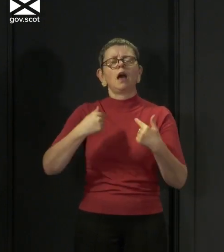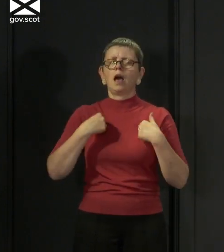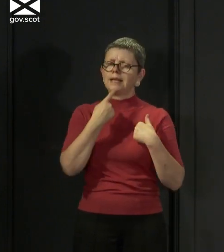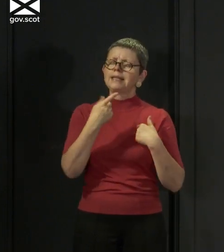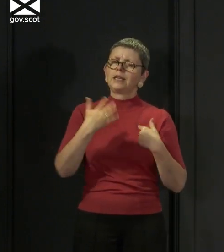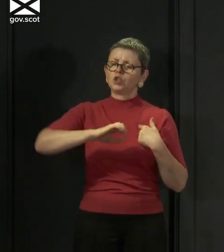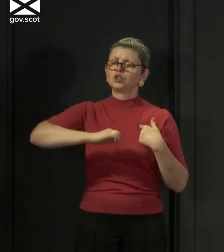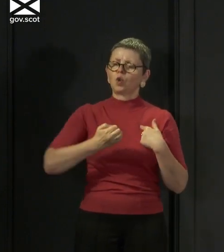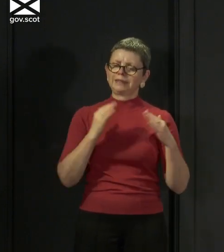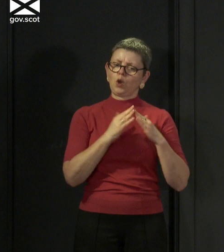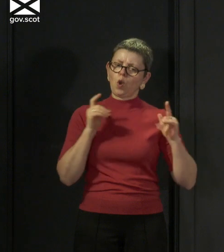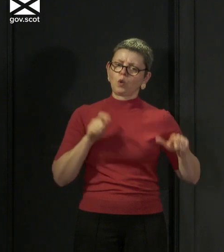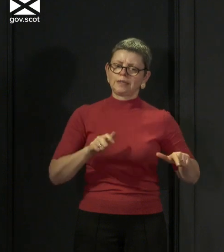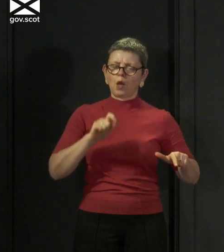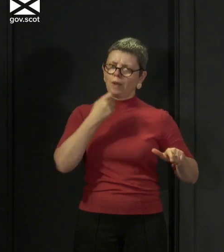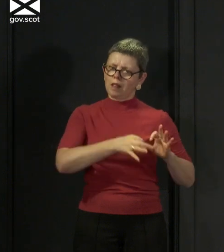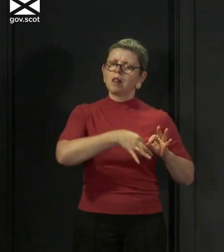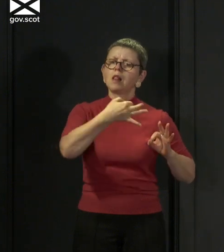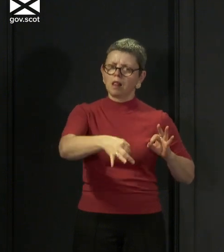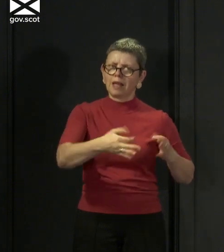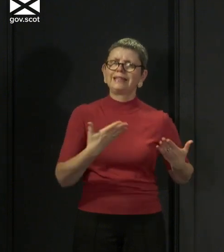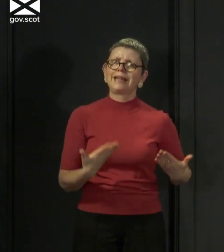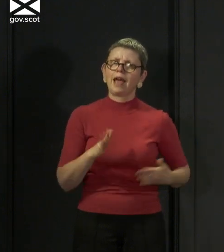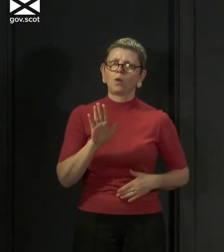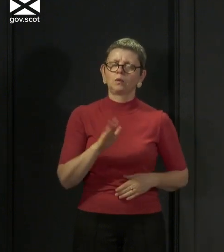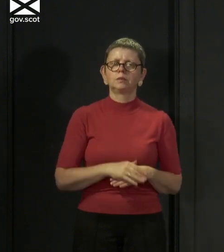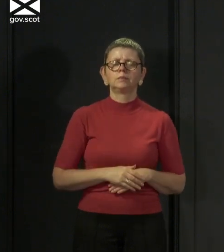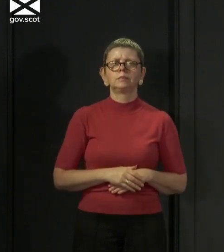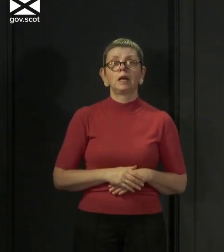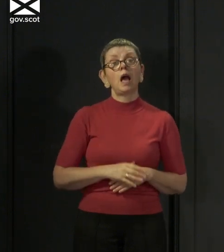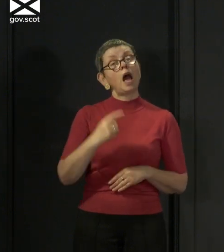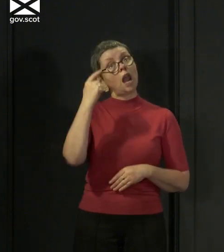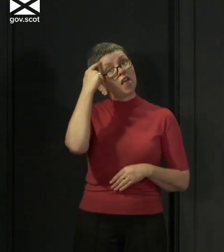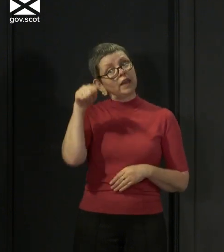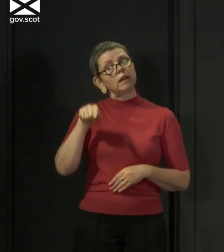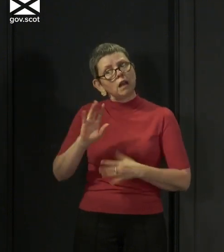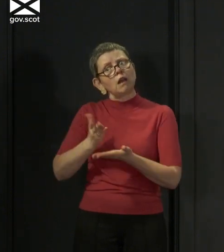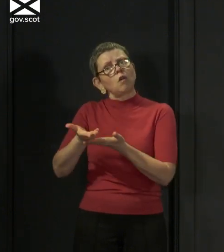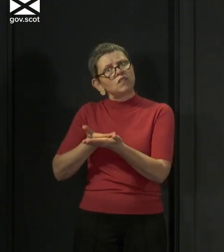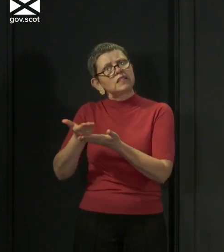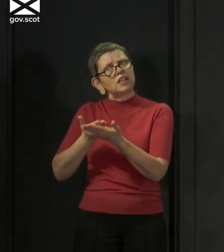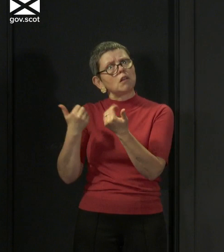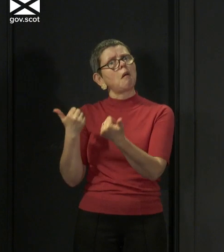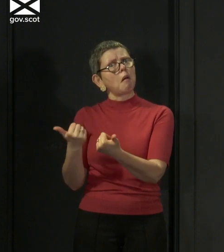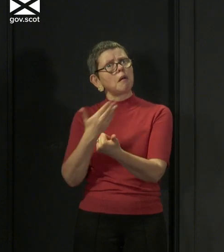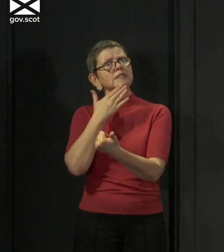would stay in place for now. There was, I think, a helpful recognition in that call that the 4 UK nations may well